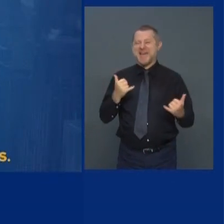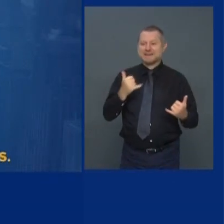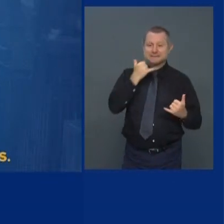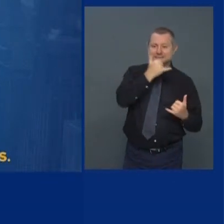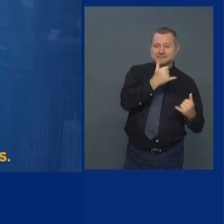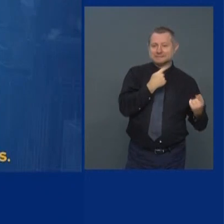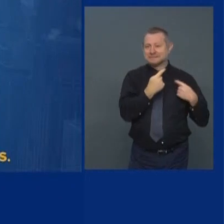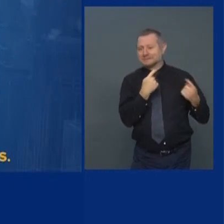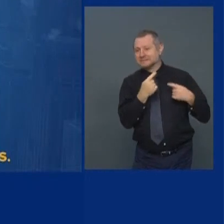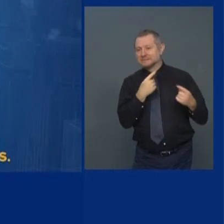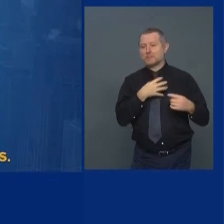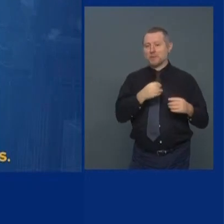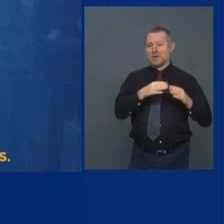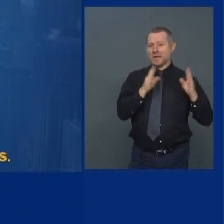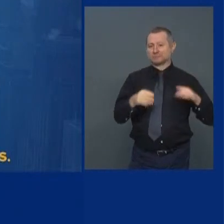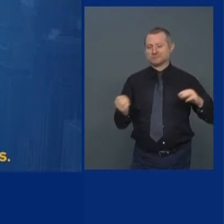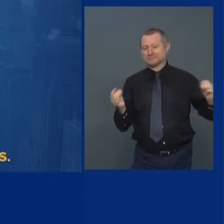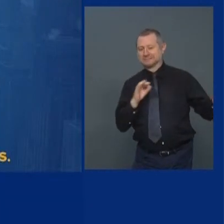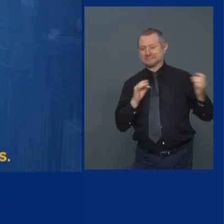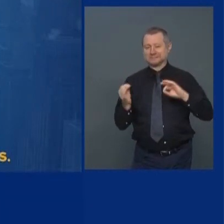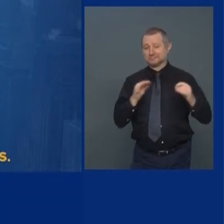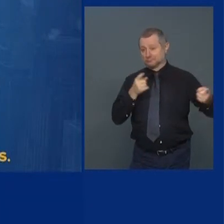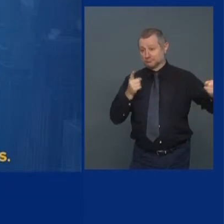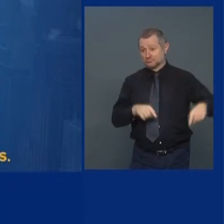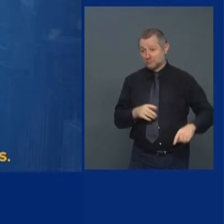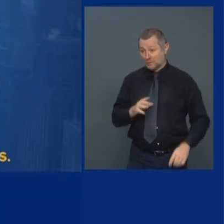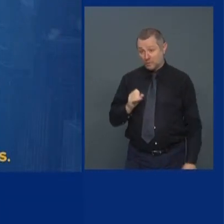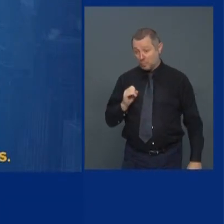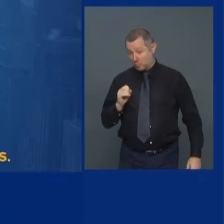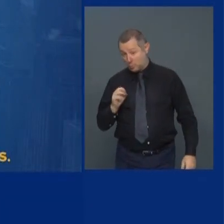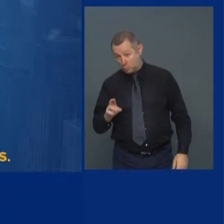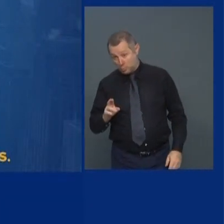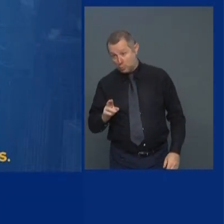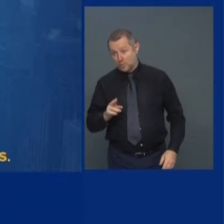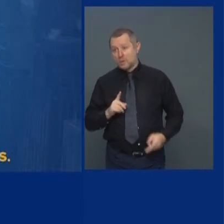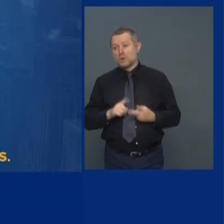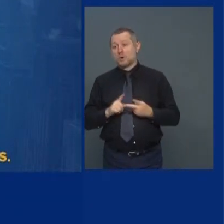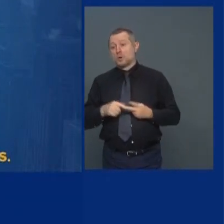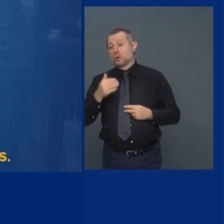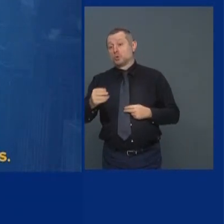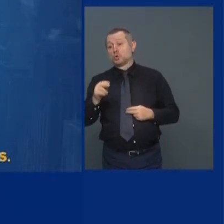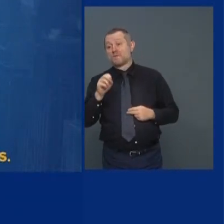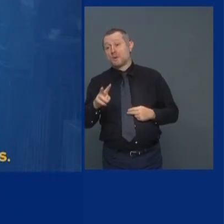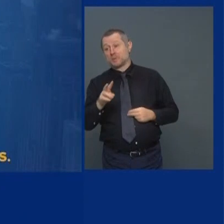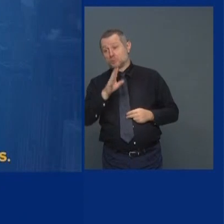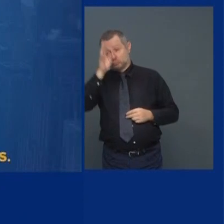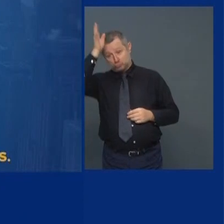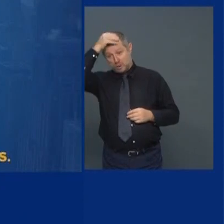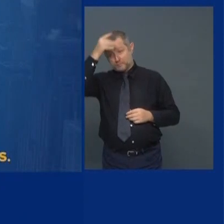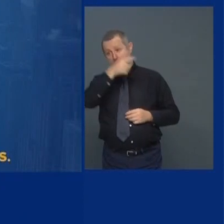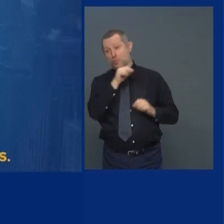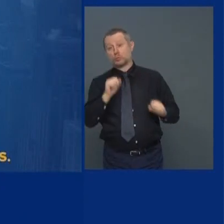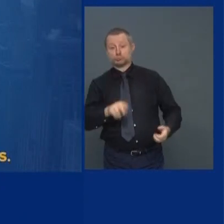I SPOKE TO SPEAKER PELOSI YESTERDAY.